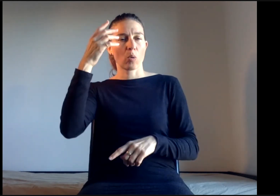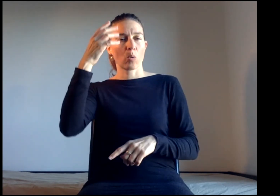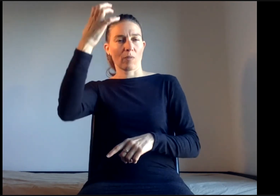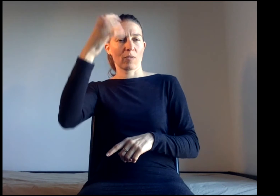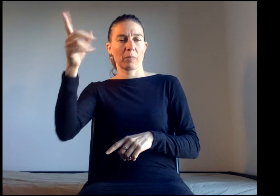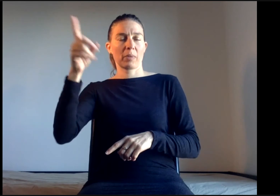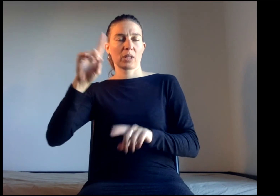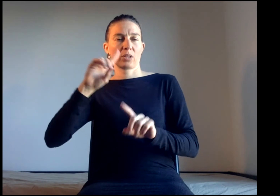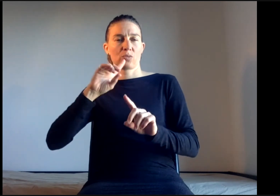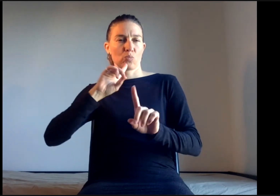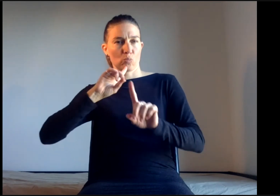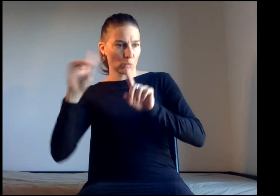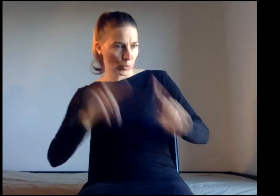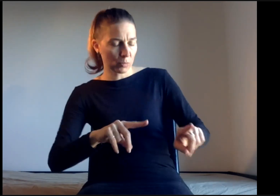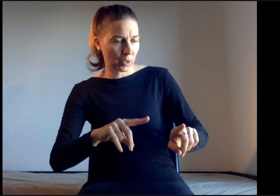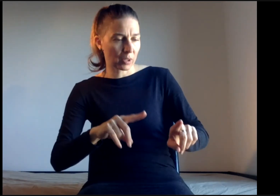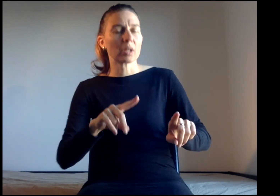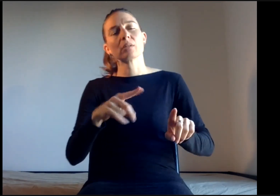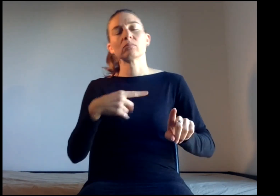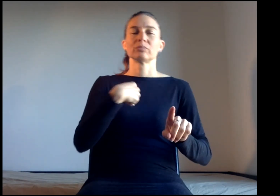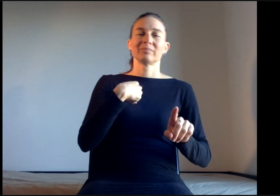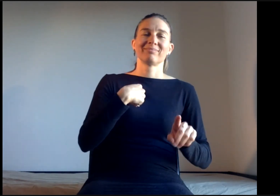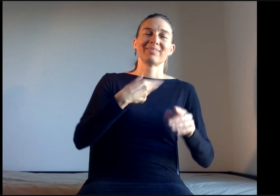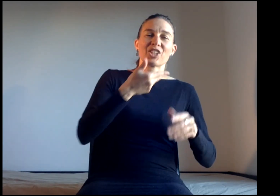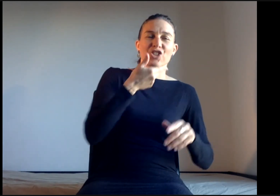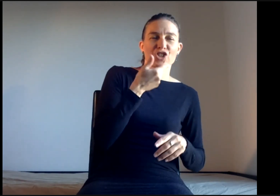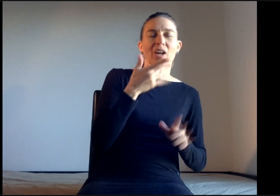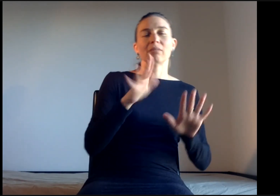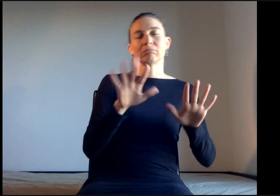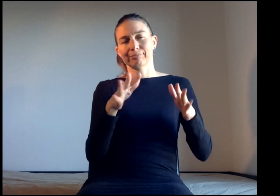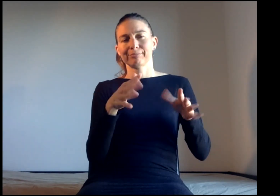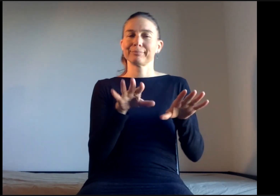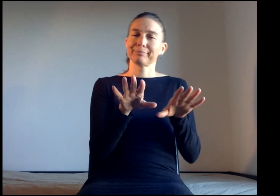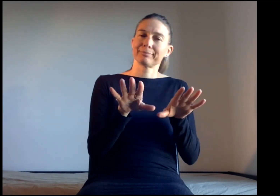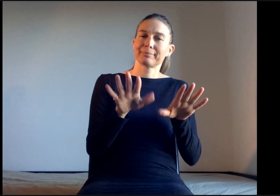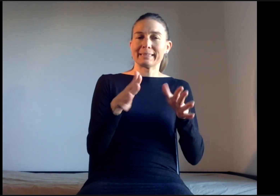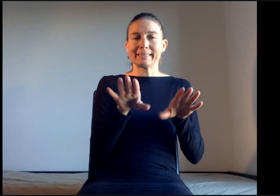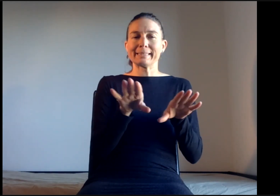to what every other organization is doing in the disability movement